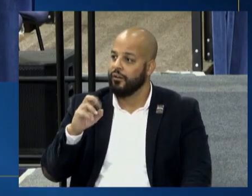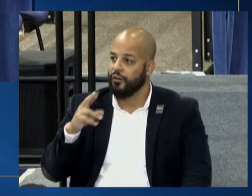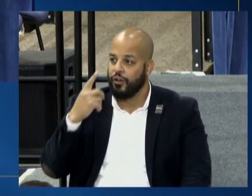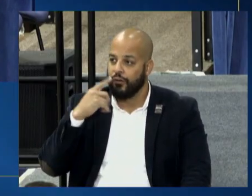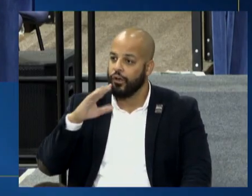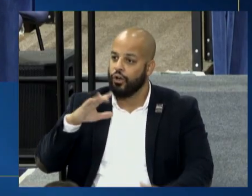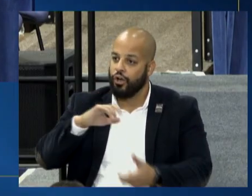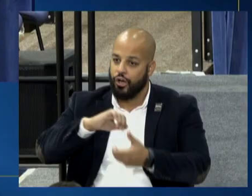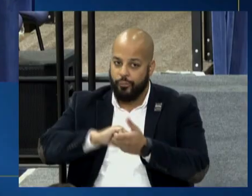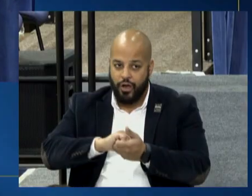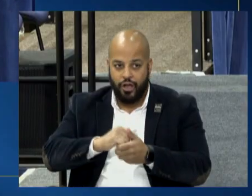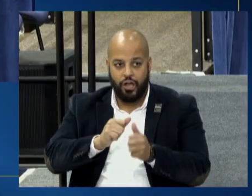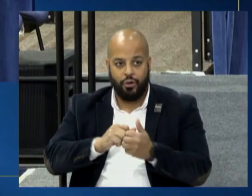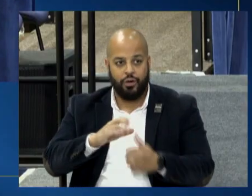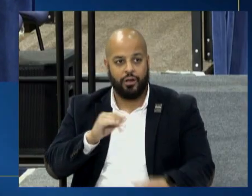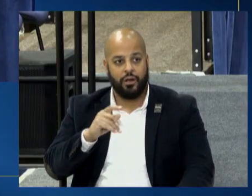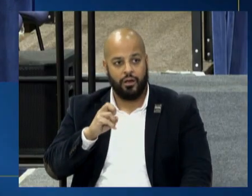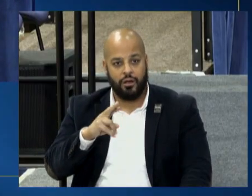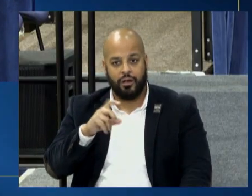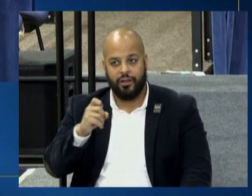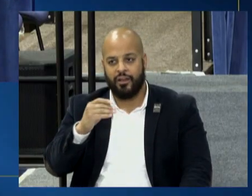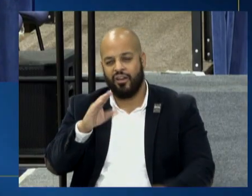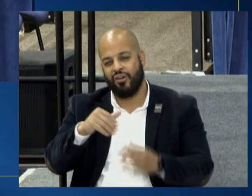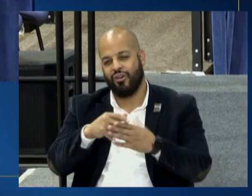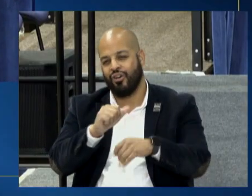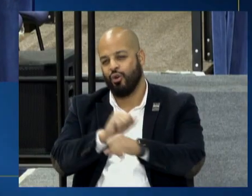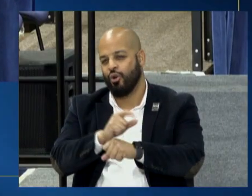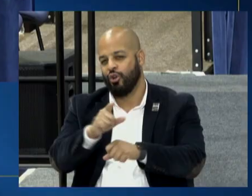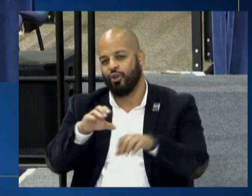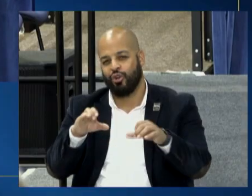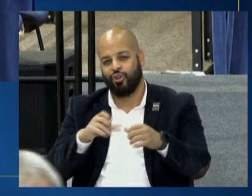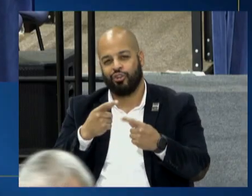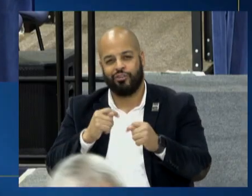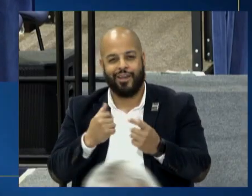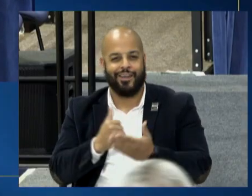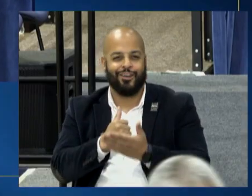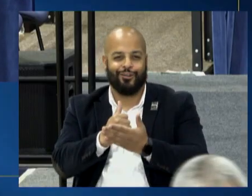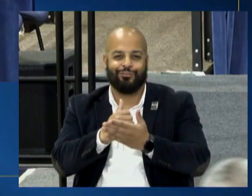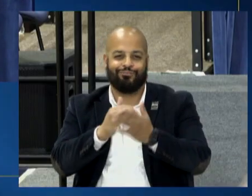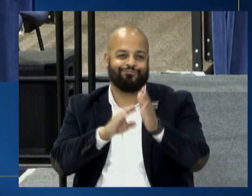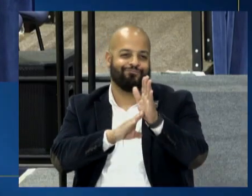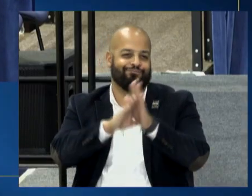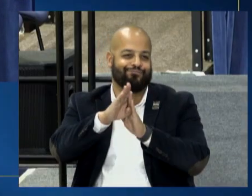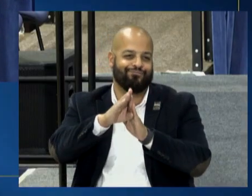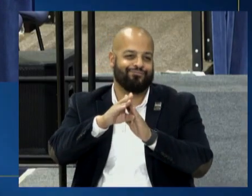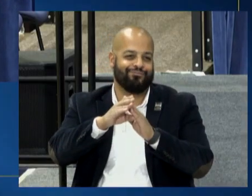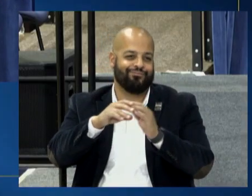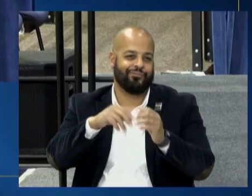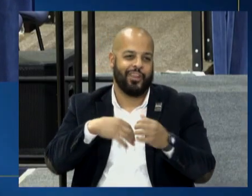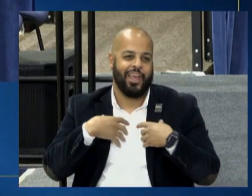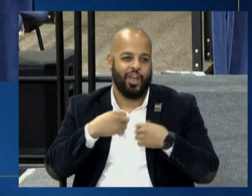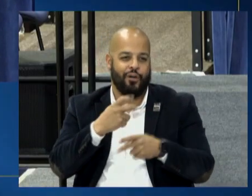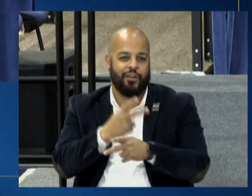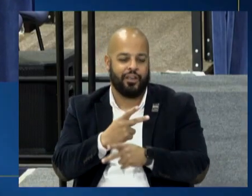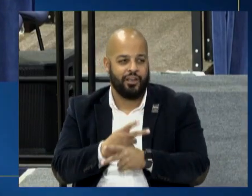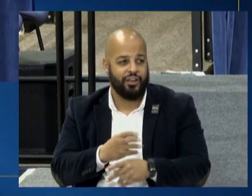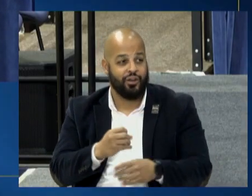and for all the work you do to help advance innovation in healthcare in general. So, now,